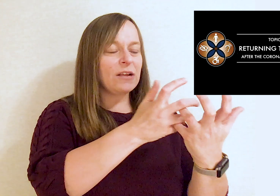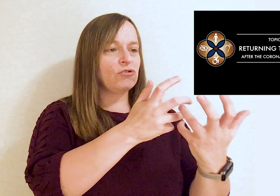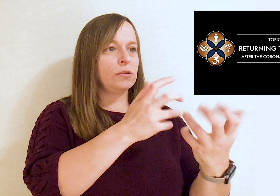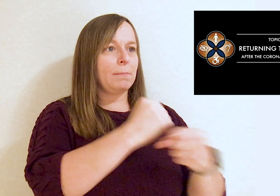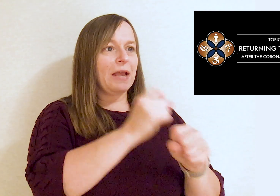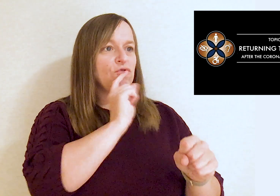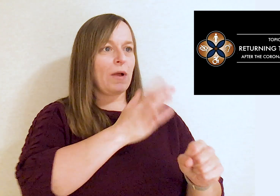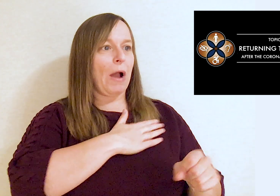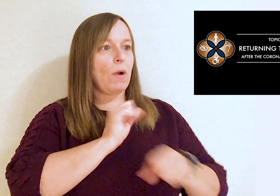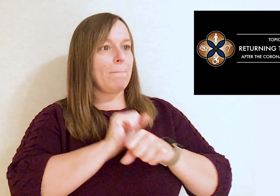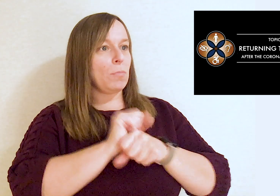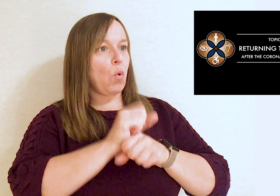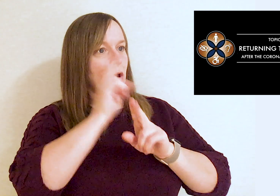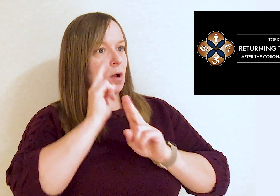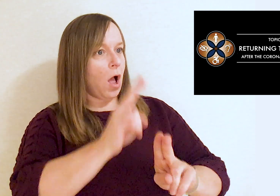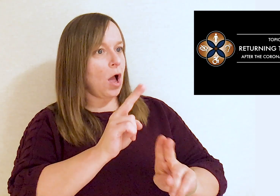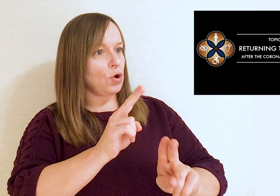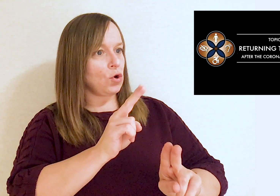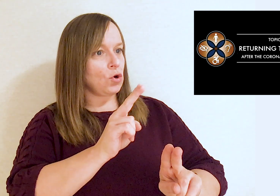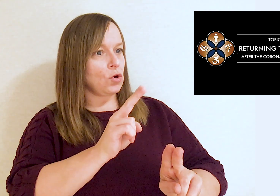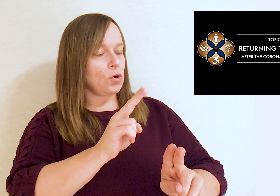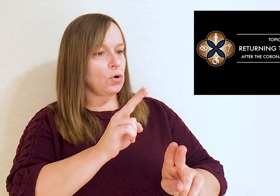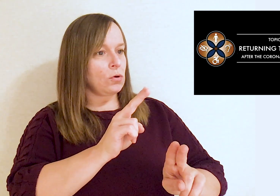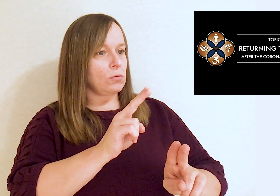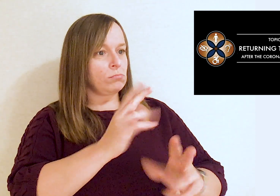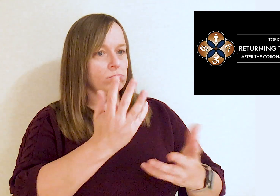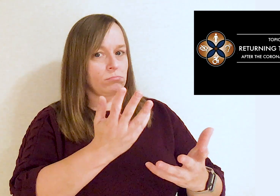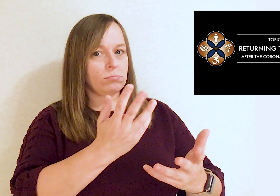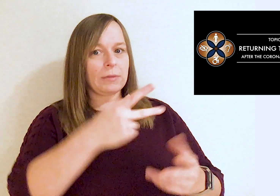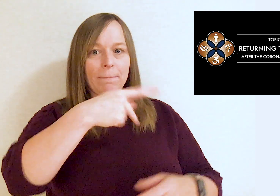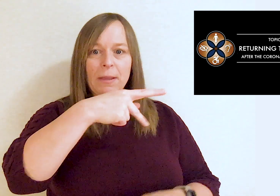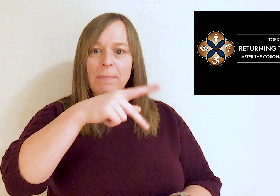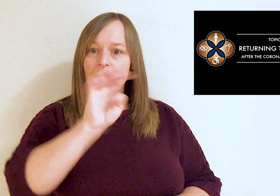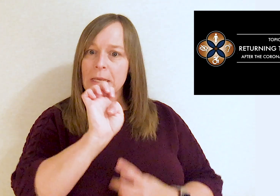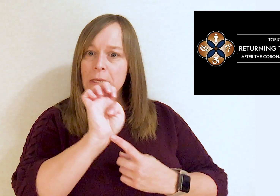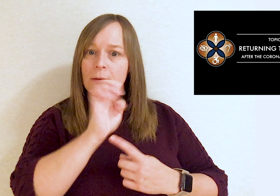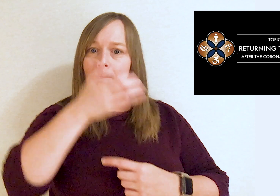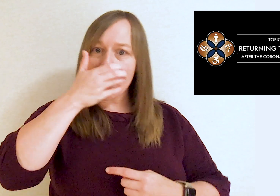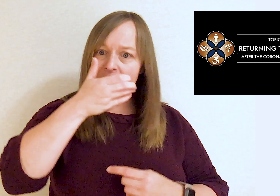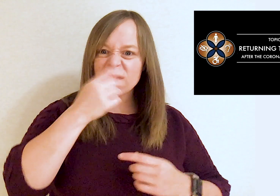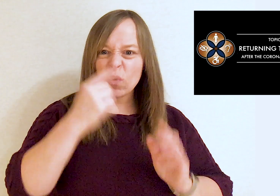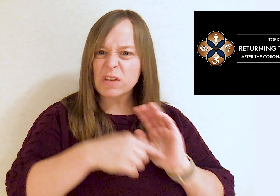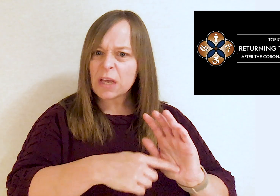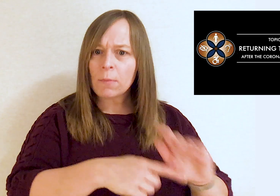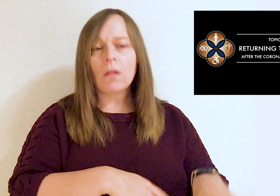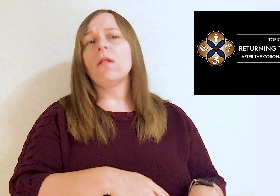our employers honor are PPE masks, for example. I just want to remind folks that